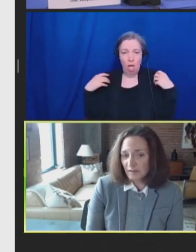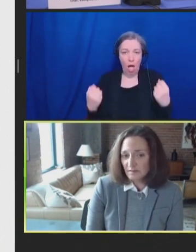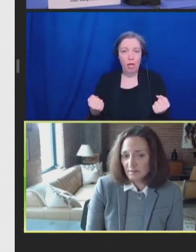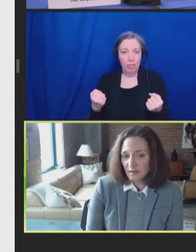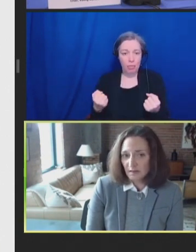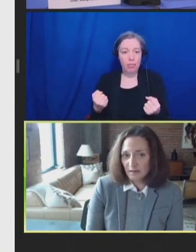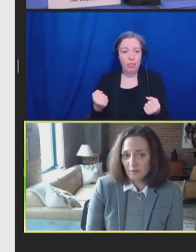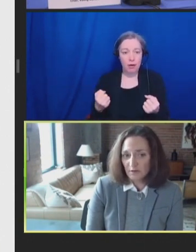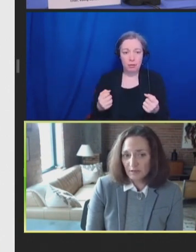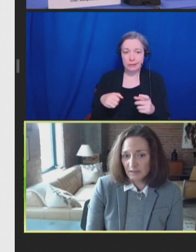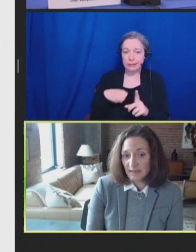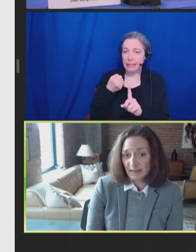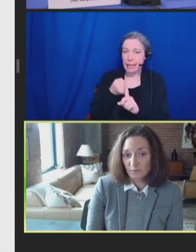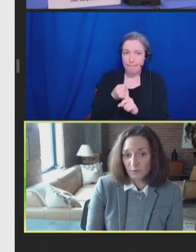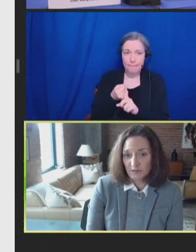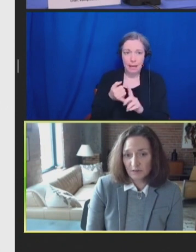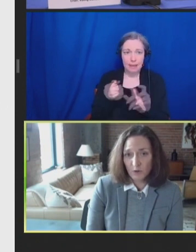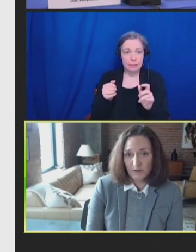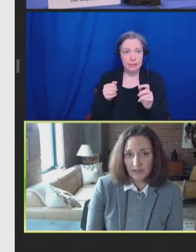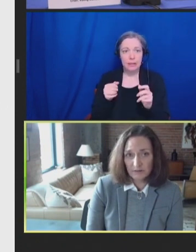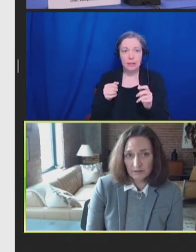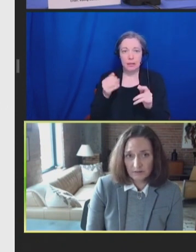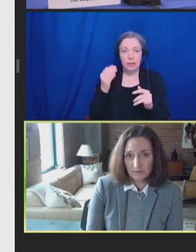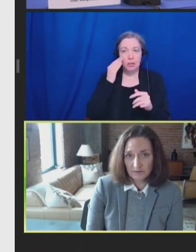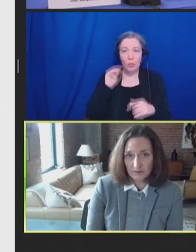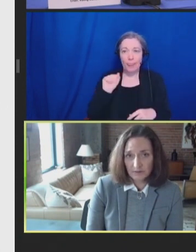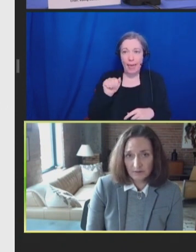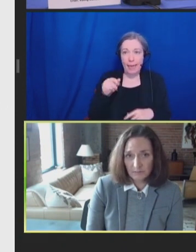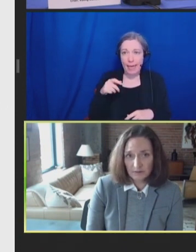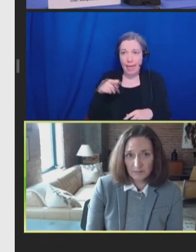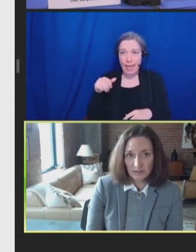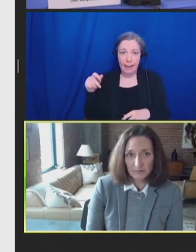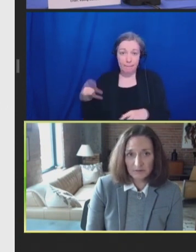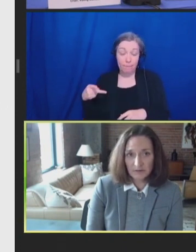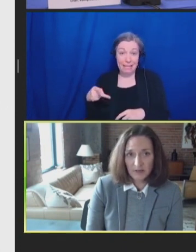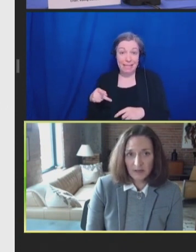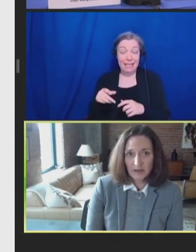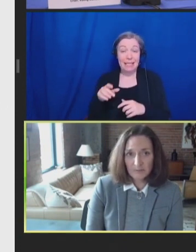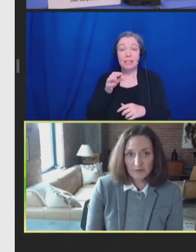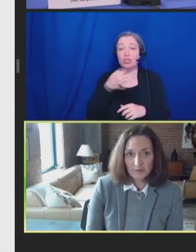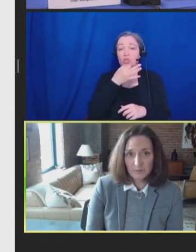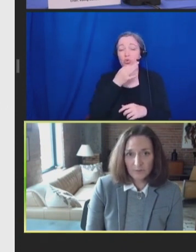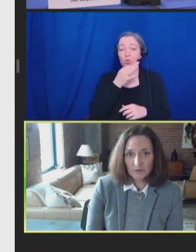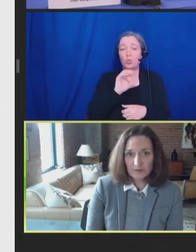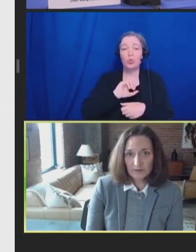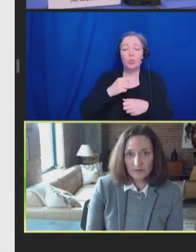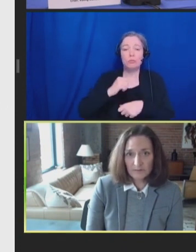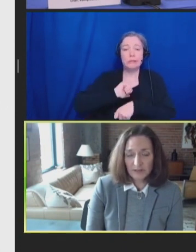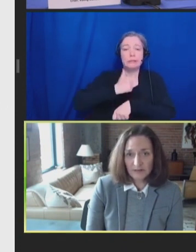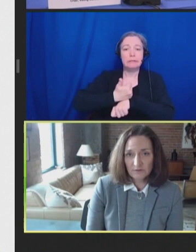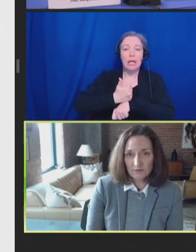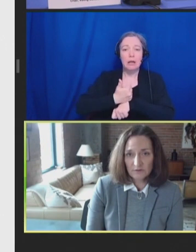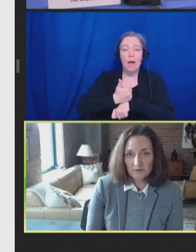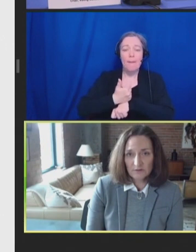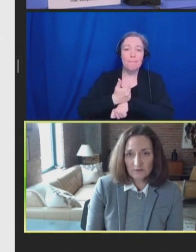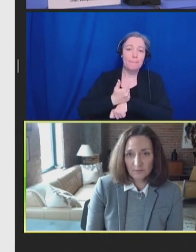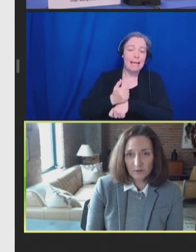the AAP is launching a task force on well-being and safety to be able to support pediatricians